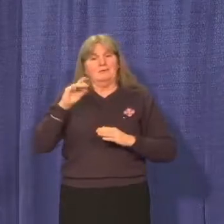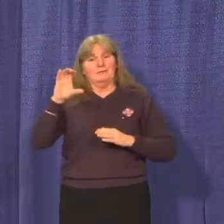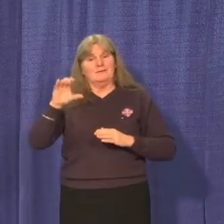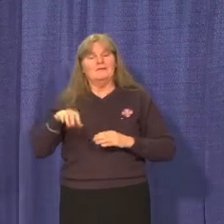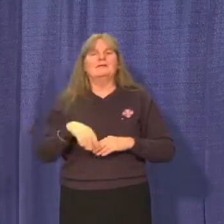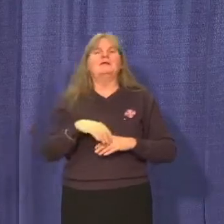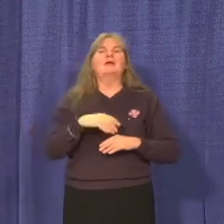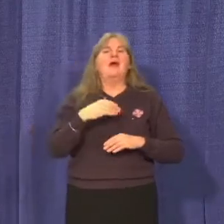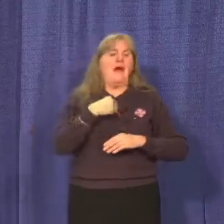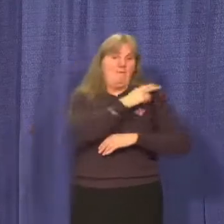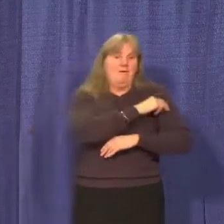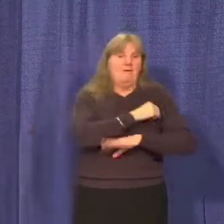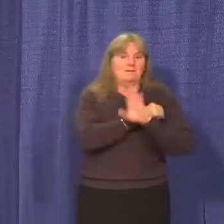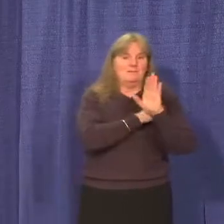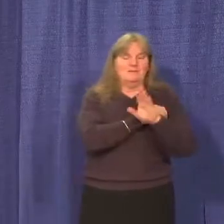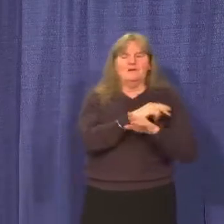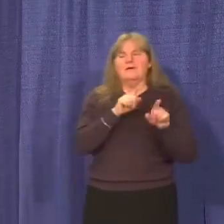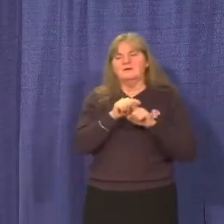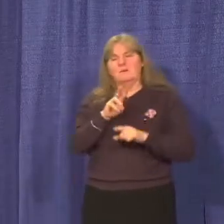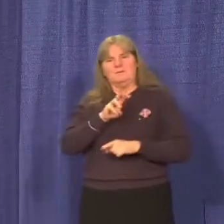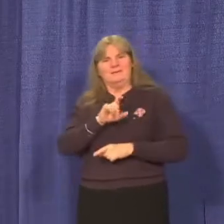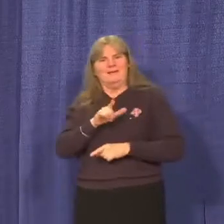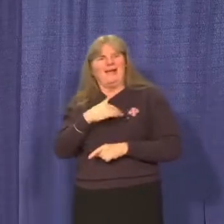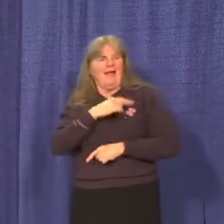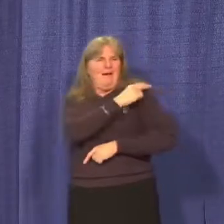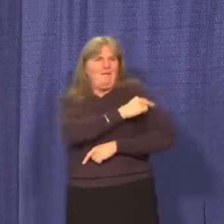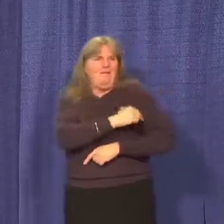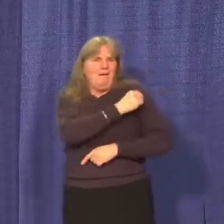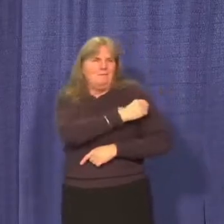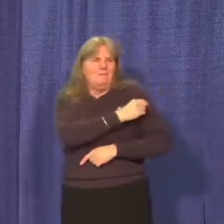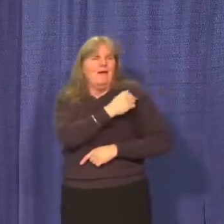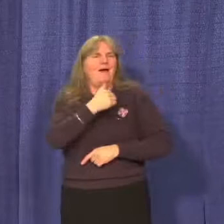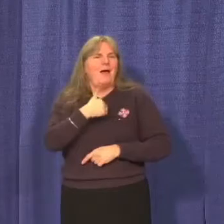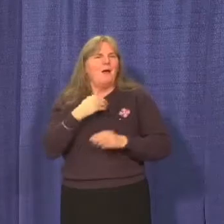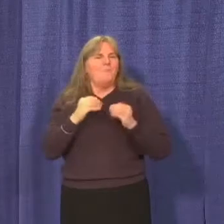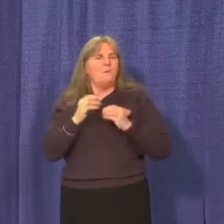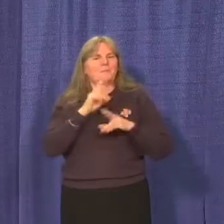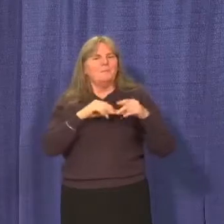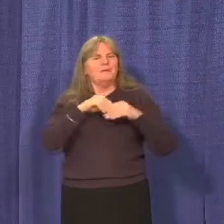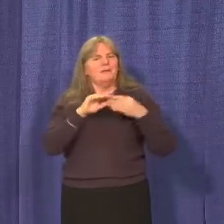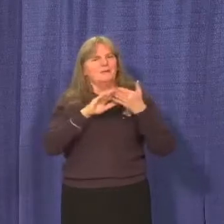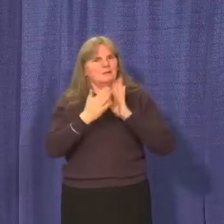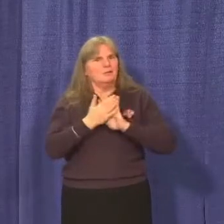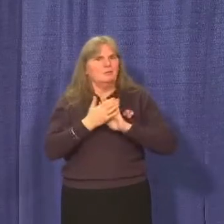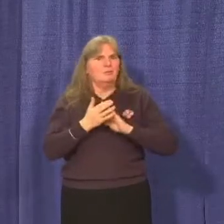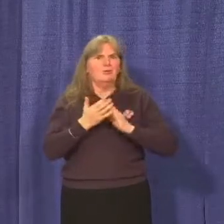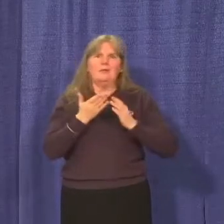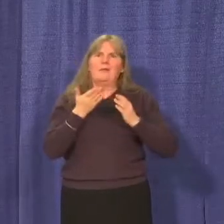Some communities like mine have hospitals and therefore, more people in the community working